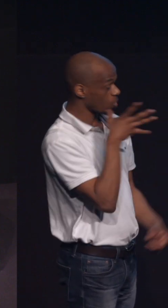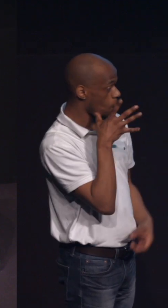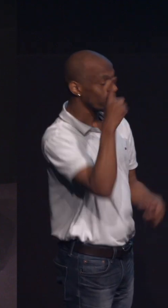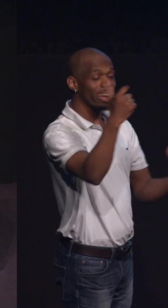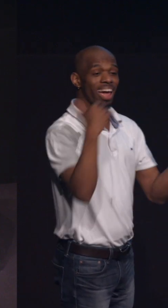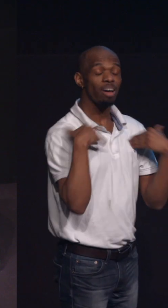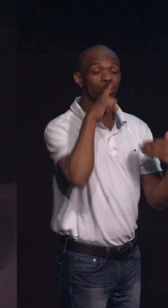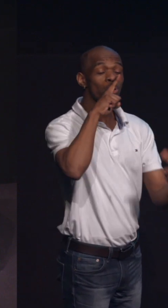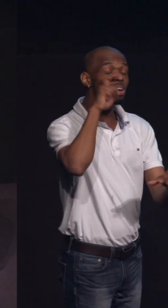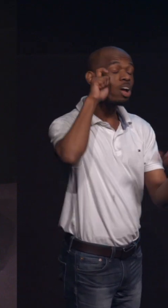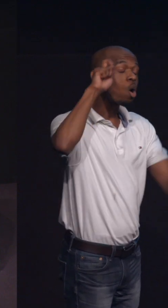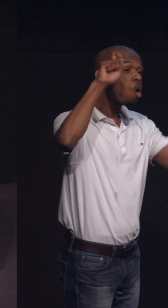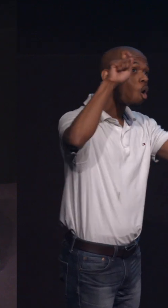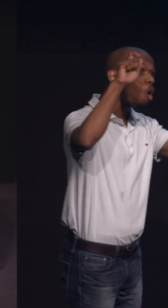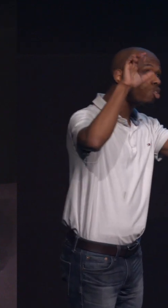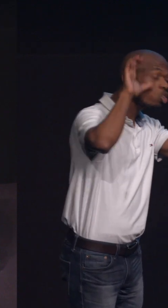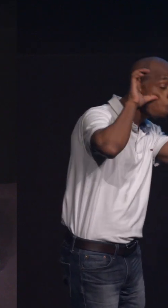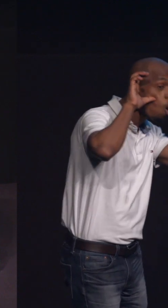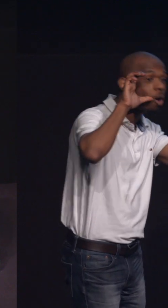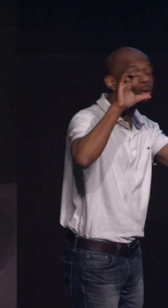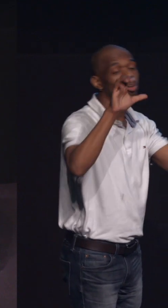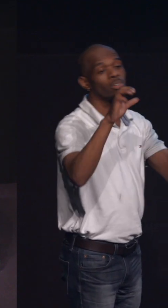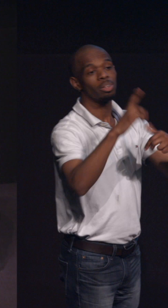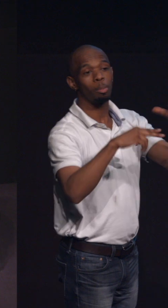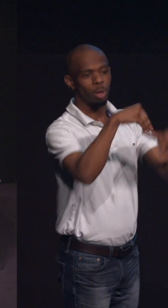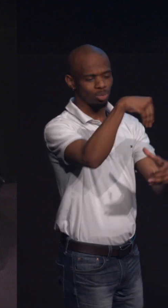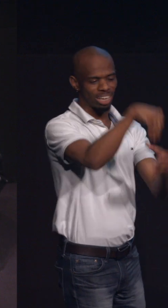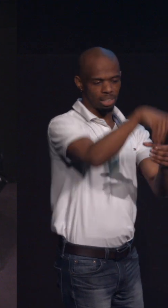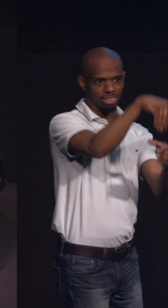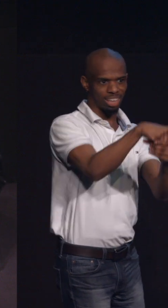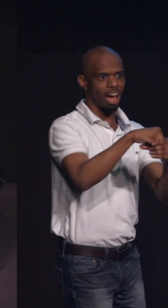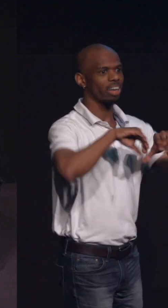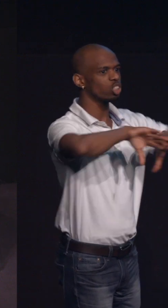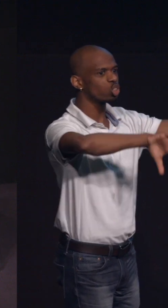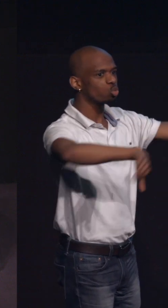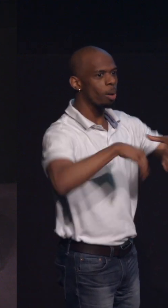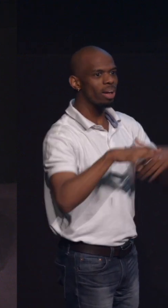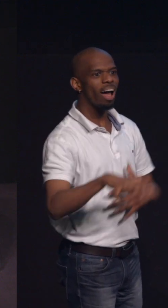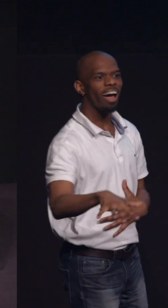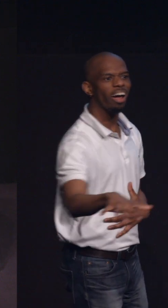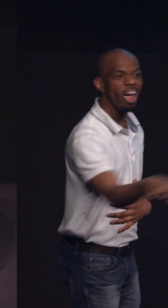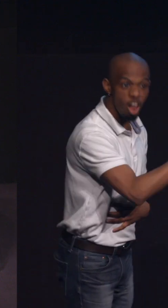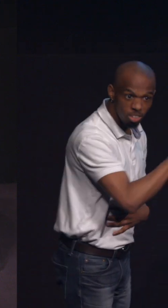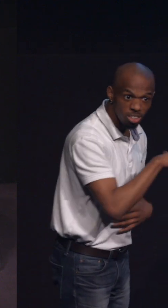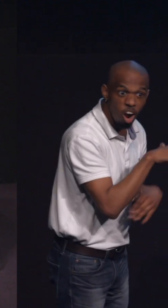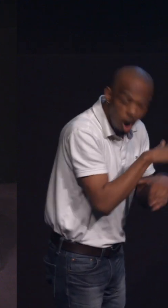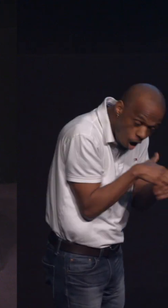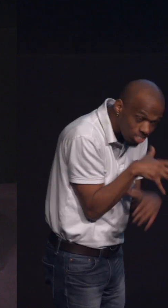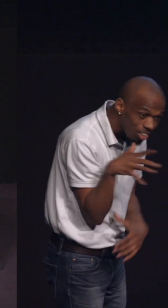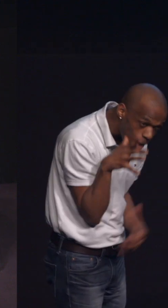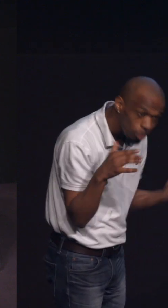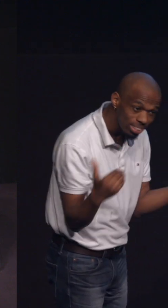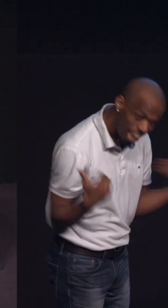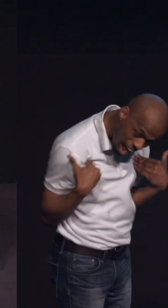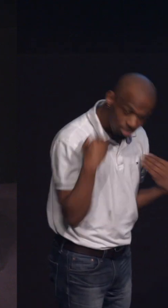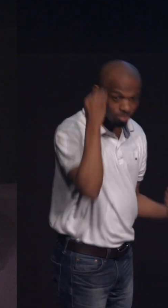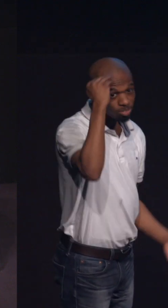and hot tub as well. Pandora: Unbelievable. Bryant: So, you know. Kanchan: I was there. Pandora: That was another thing. I want it to be bougie and beautiful